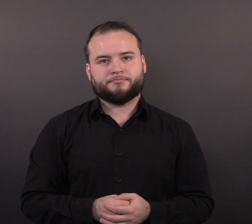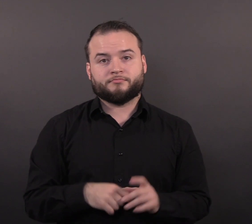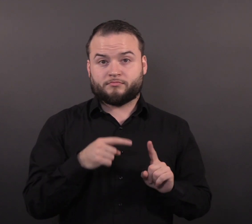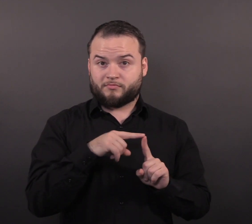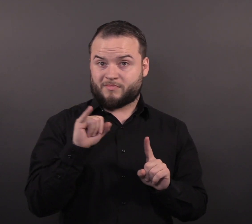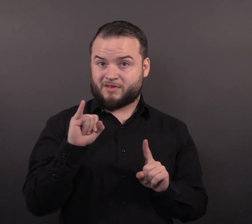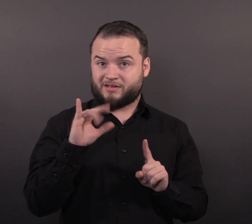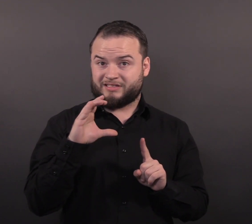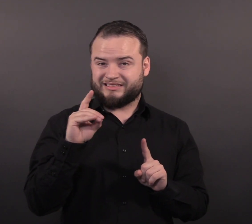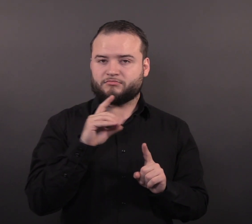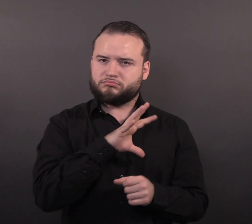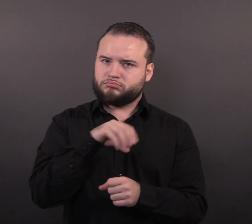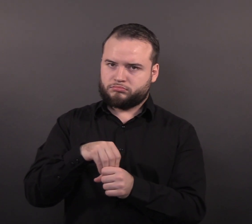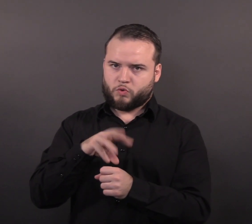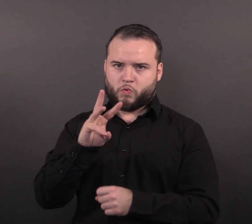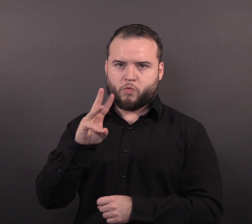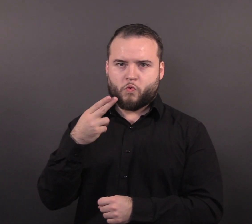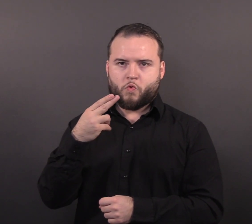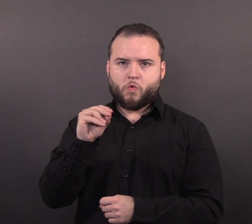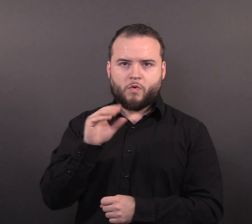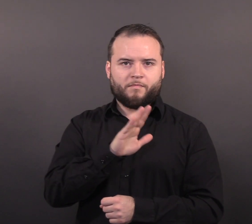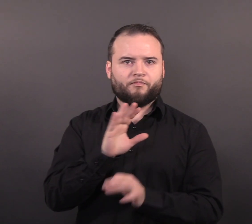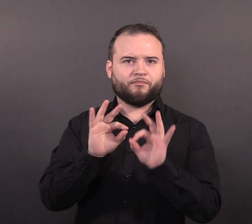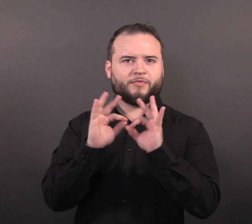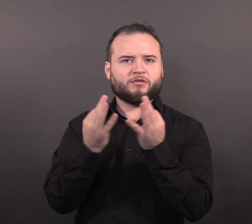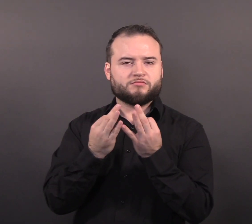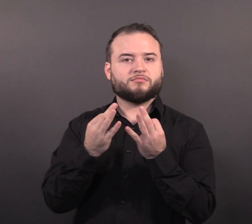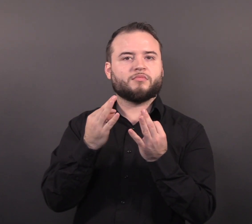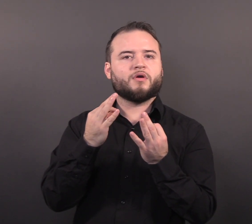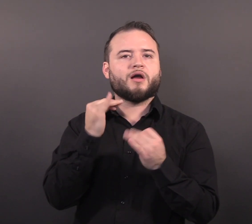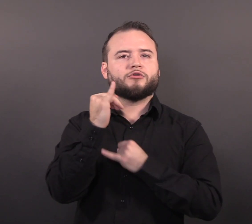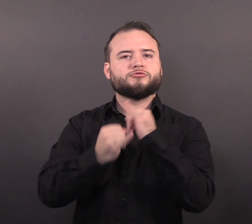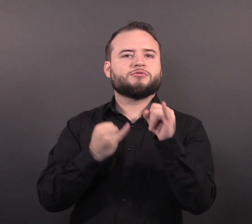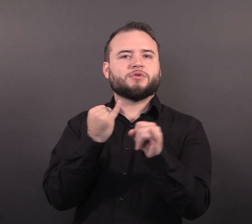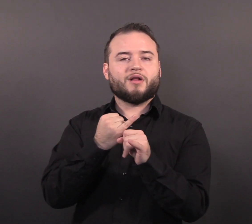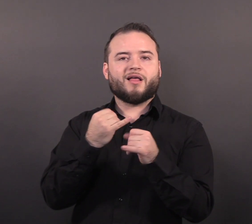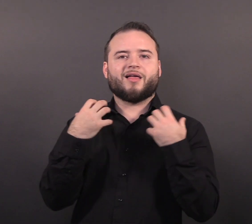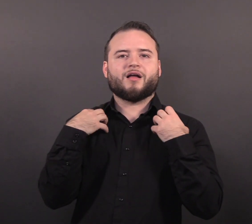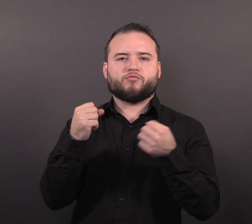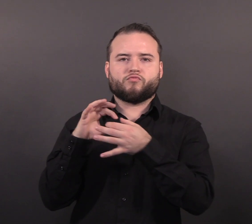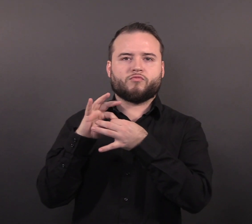ICD is part of the WHO Family of International Health Related Classifications